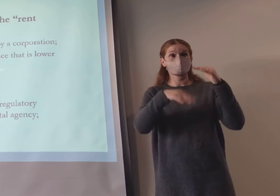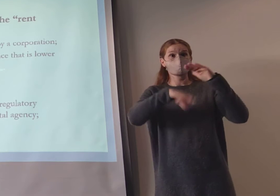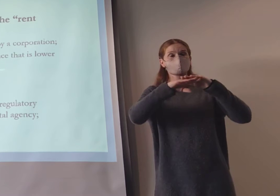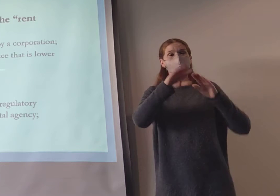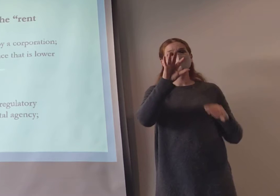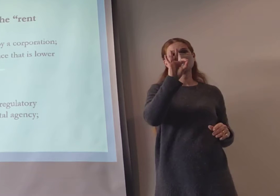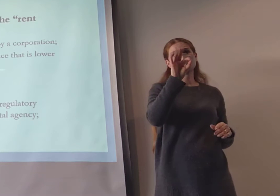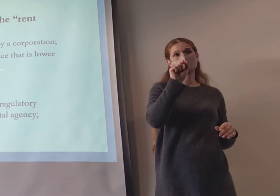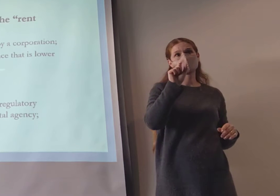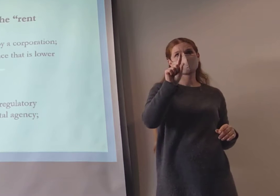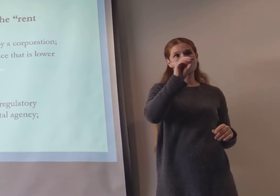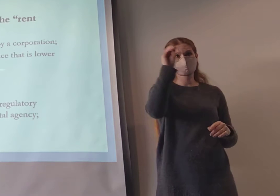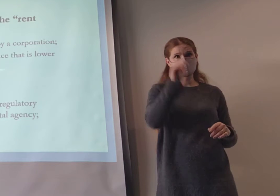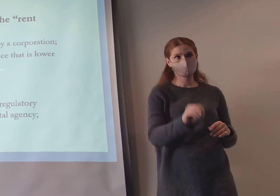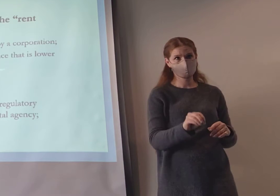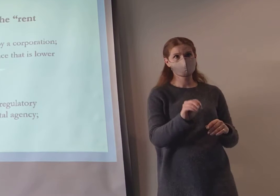in a 12 month period.